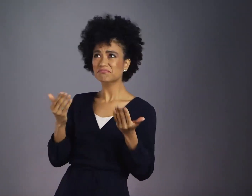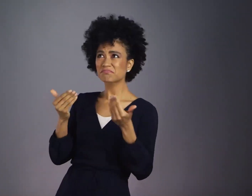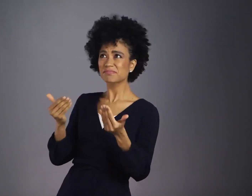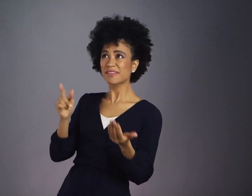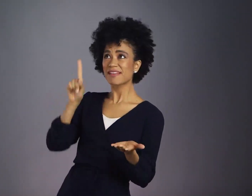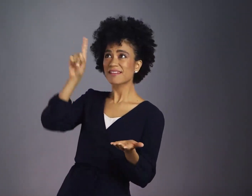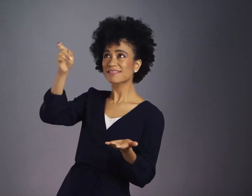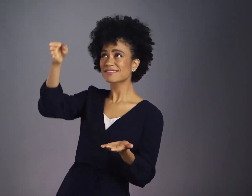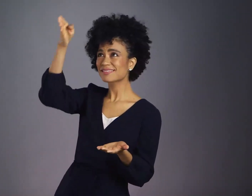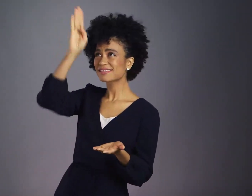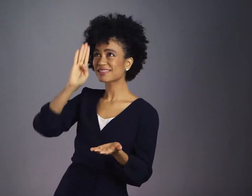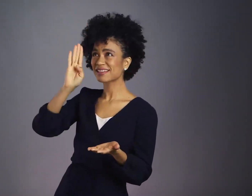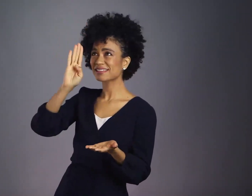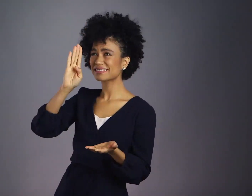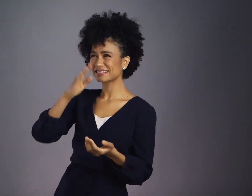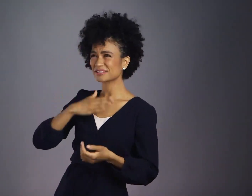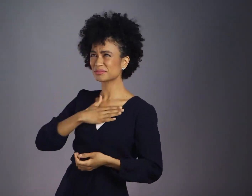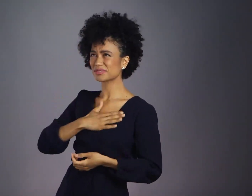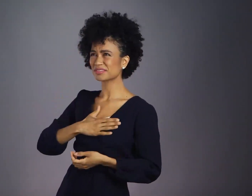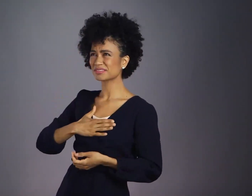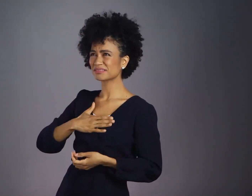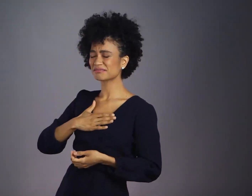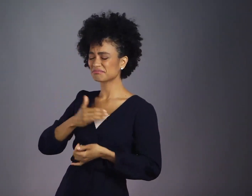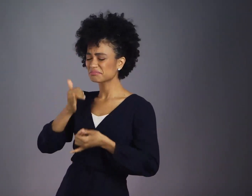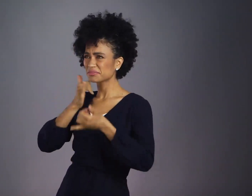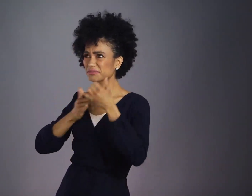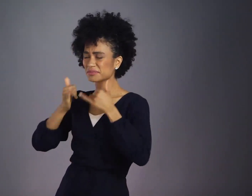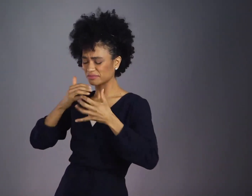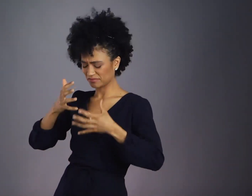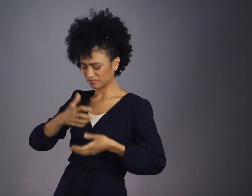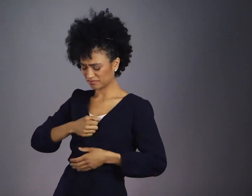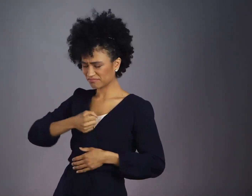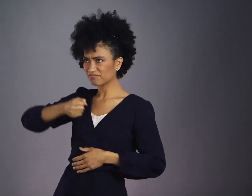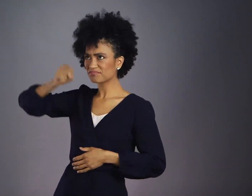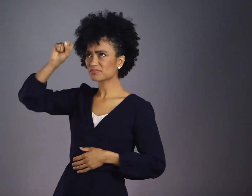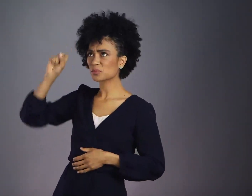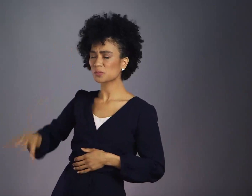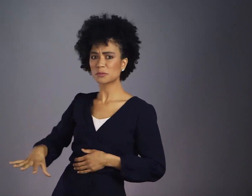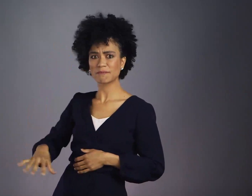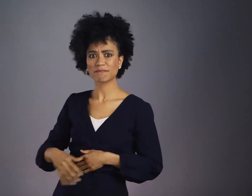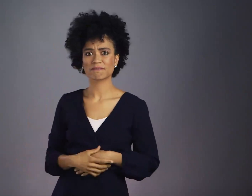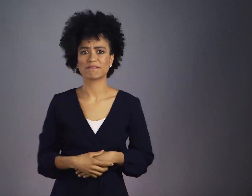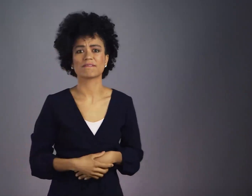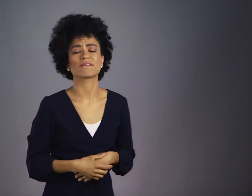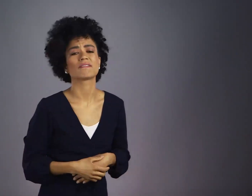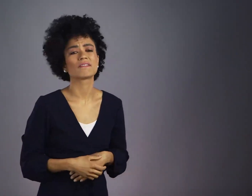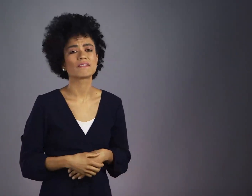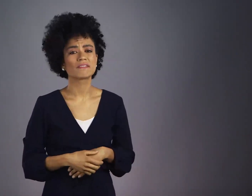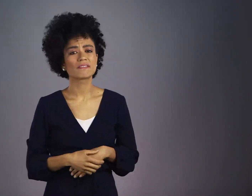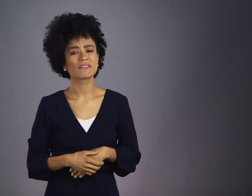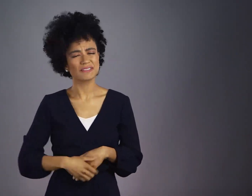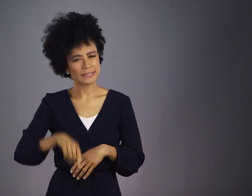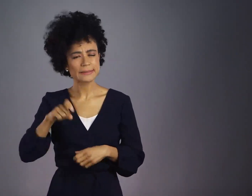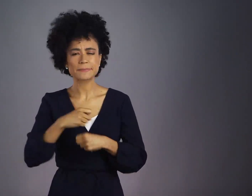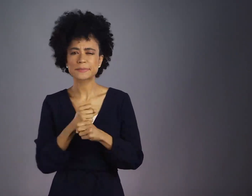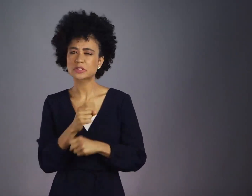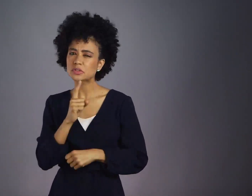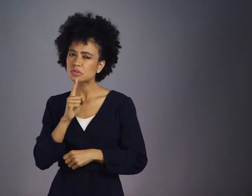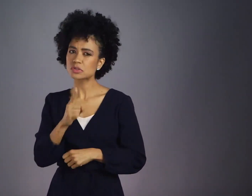Are we now ready to let God remove from us all the things which we have admitted are objectionable?